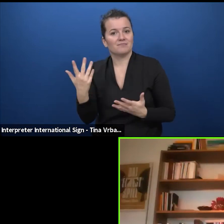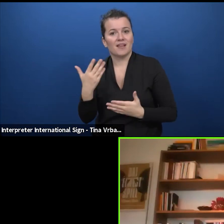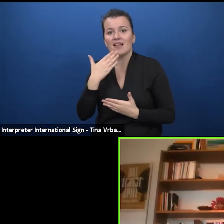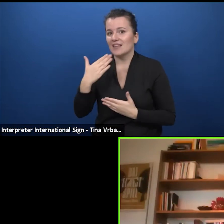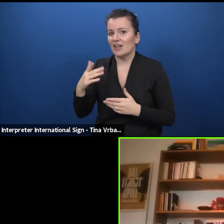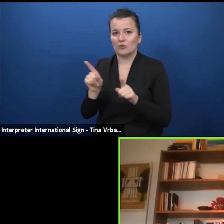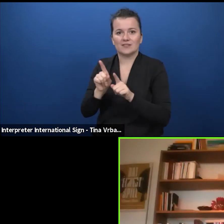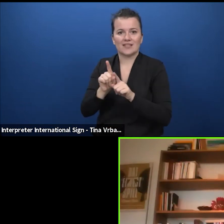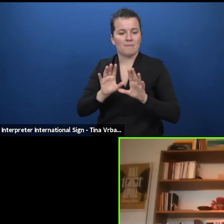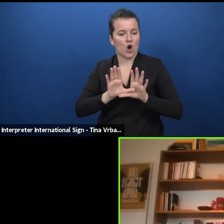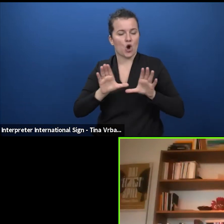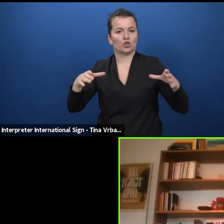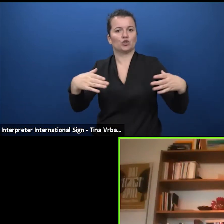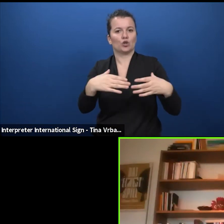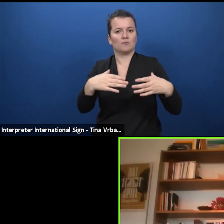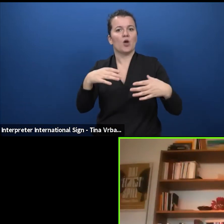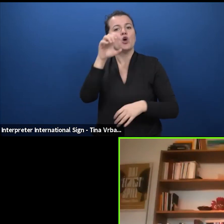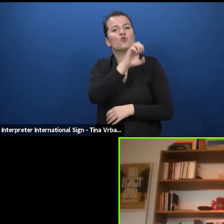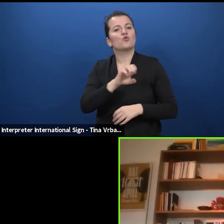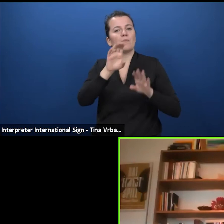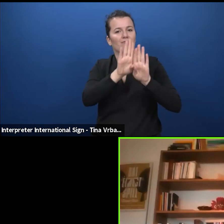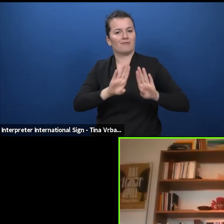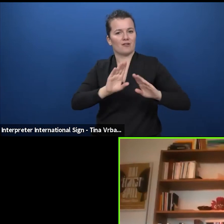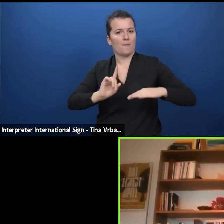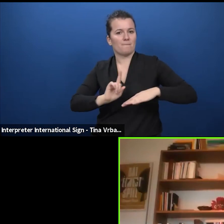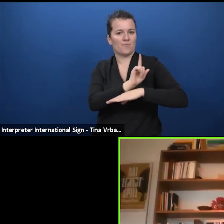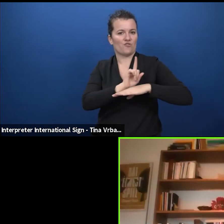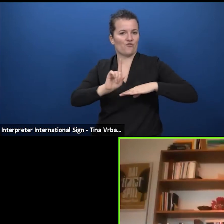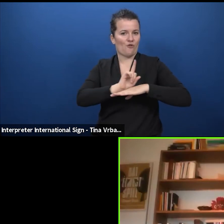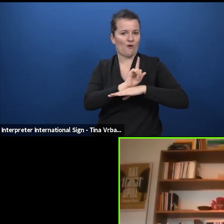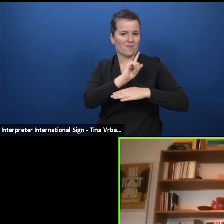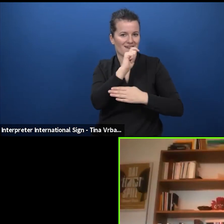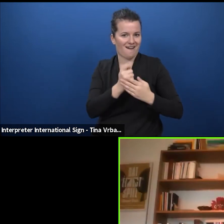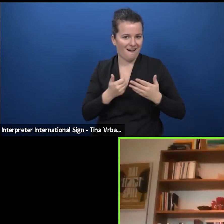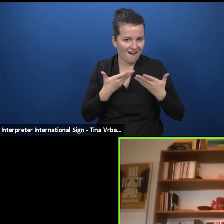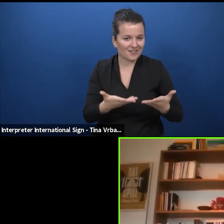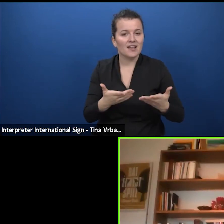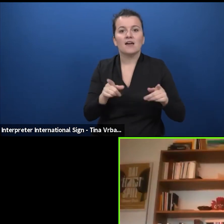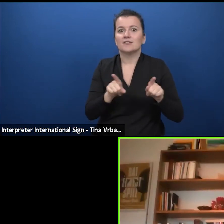performing arts organizations for their collective engagement in the past 6 months and for having